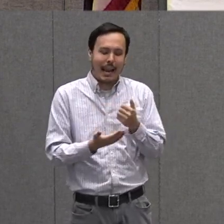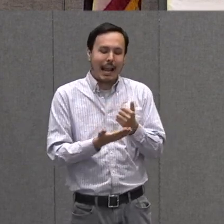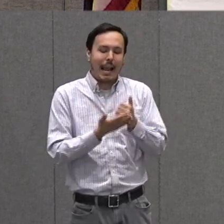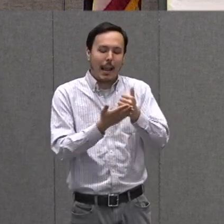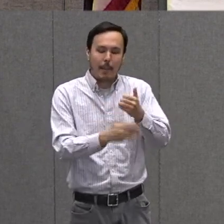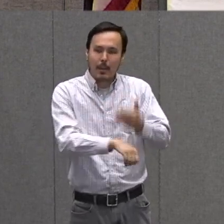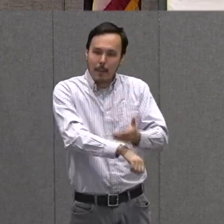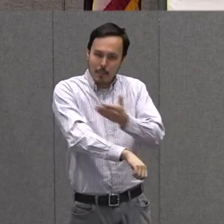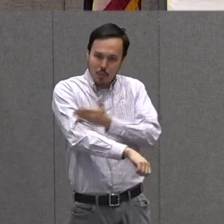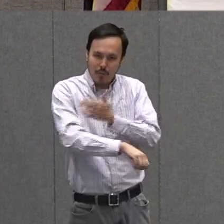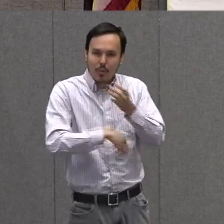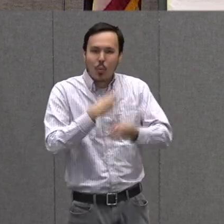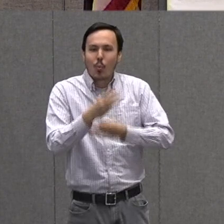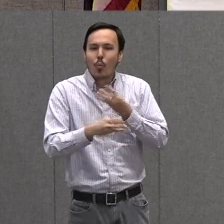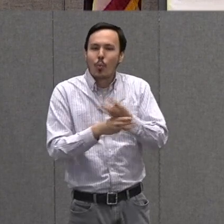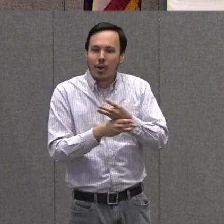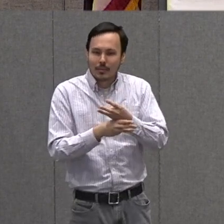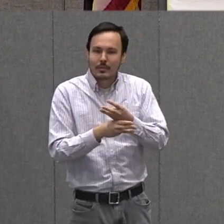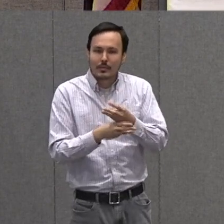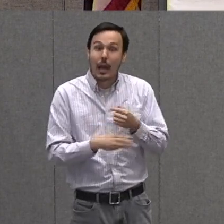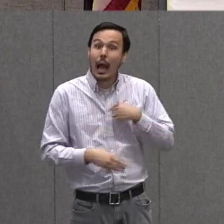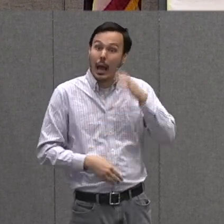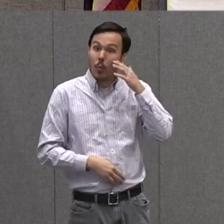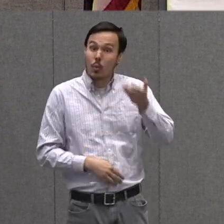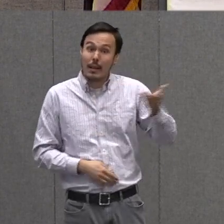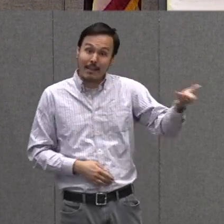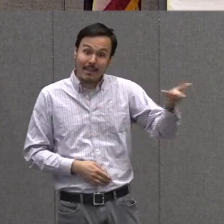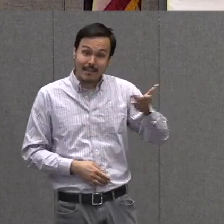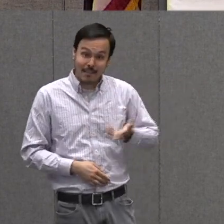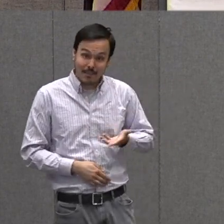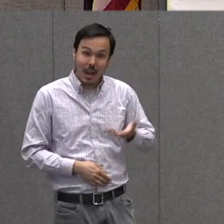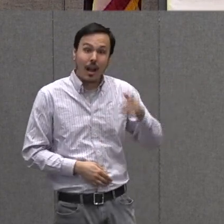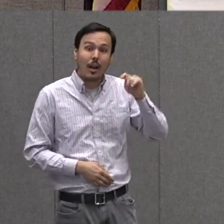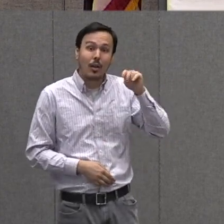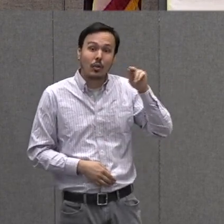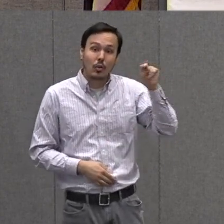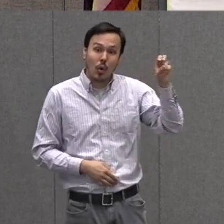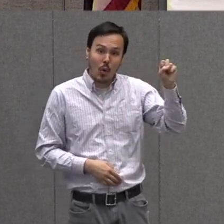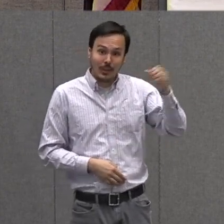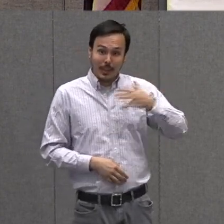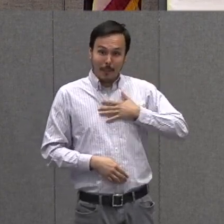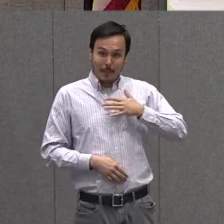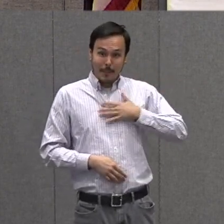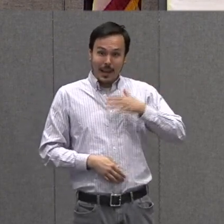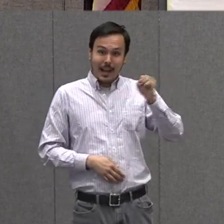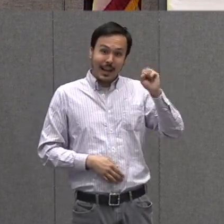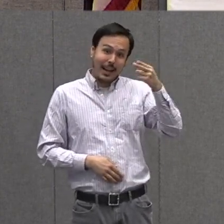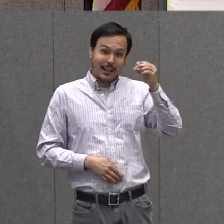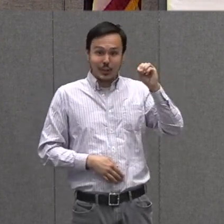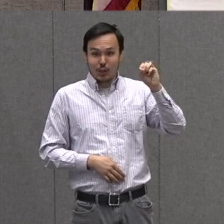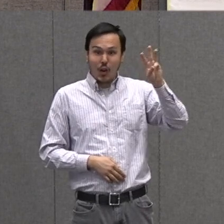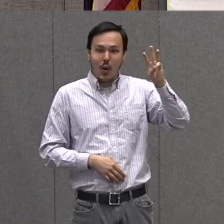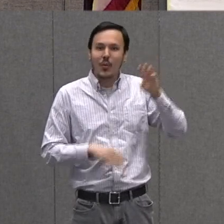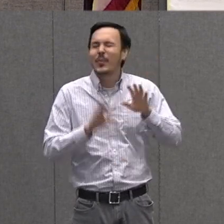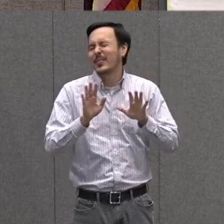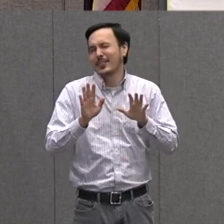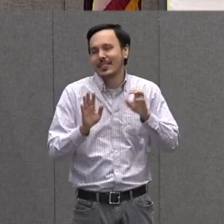I'm actually going to invite Ms Torres onto my show today. Well, not my show, the episode, today